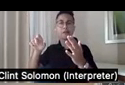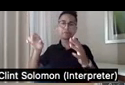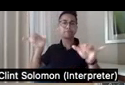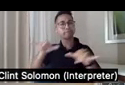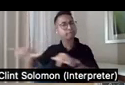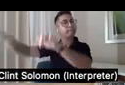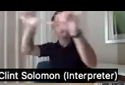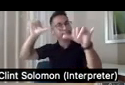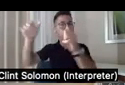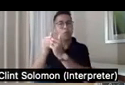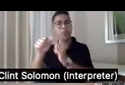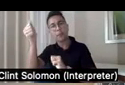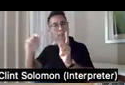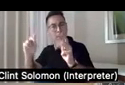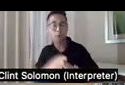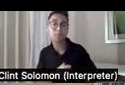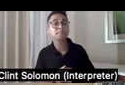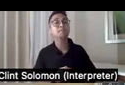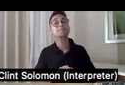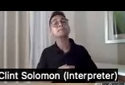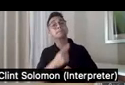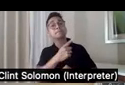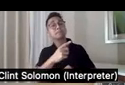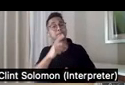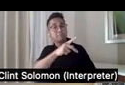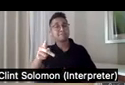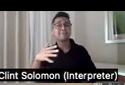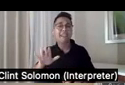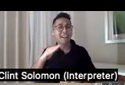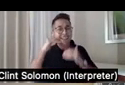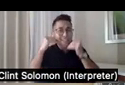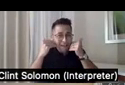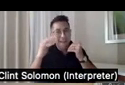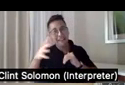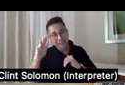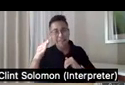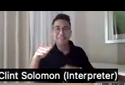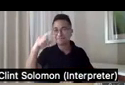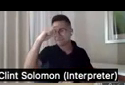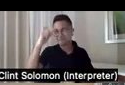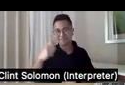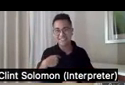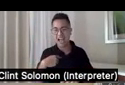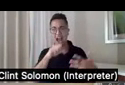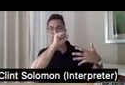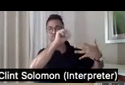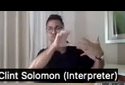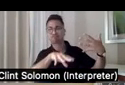so on this page i kind of smile at you because i i just sort of call these classic emergent literacy